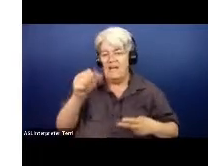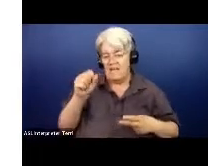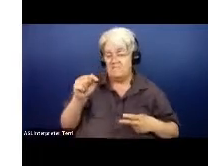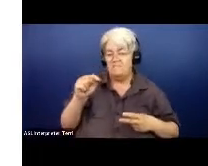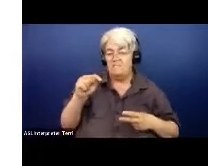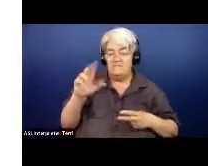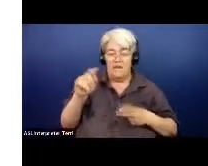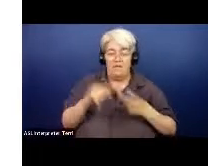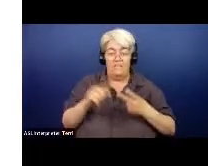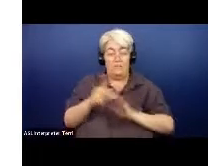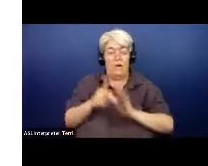a policy for wanting an conviction for